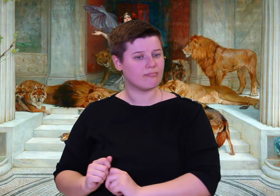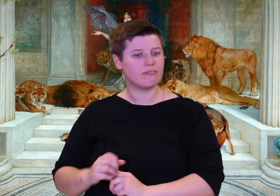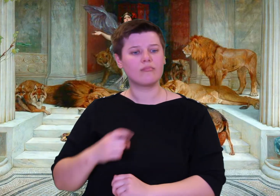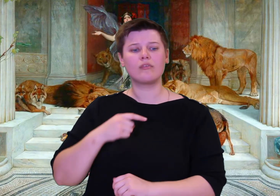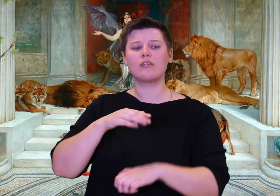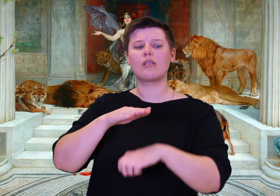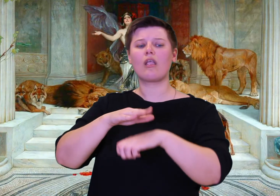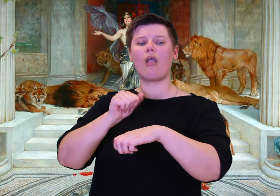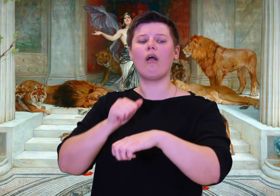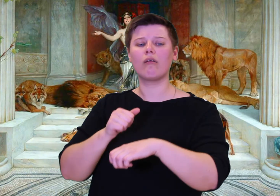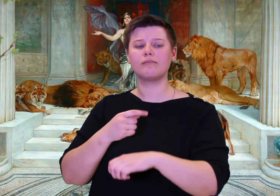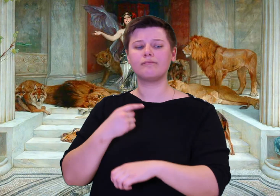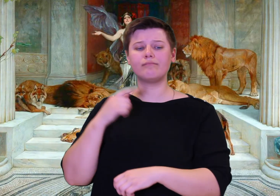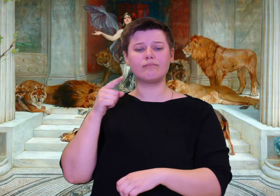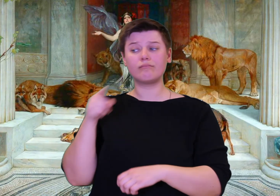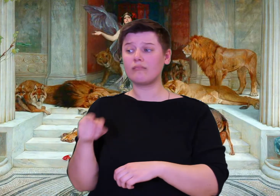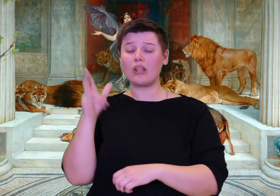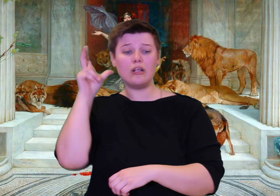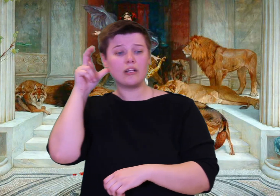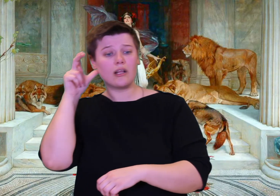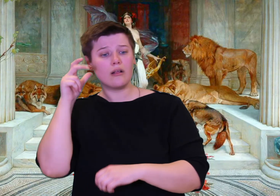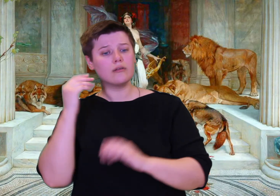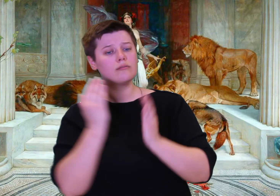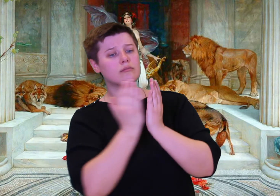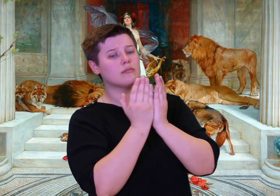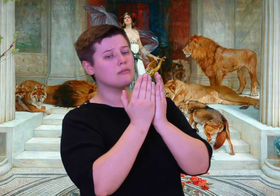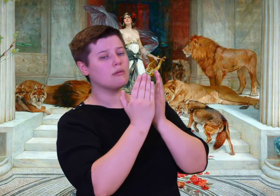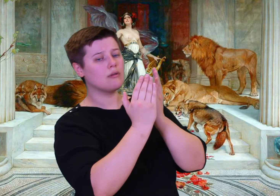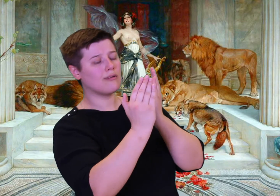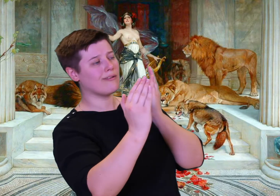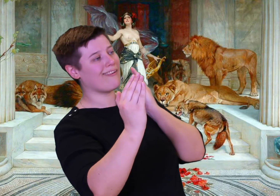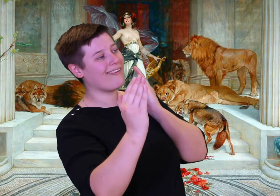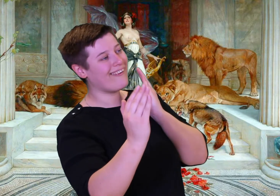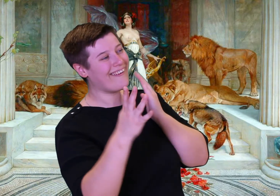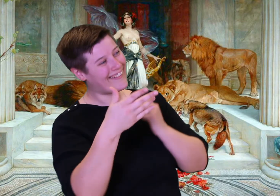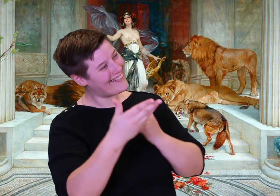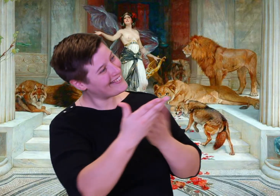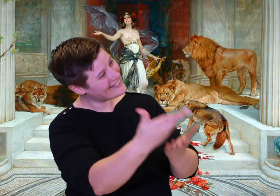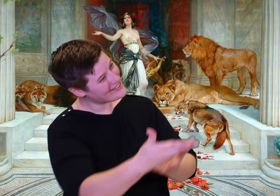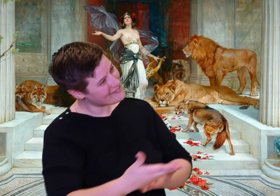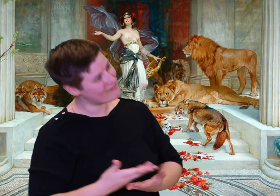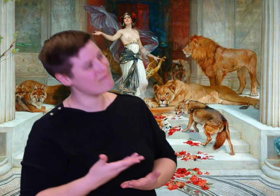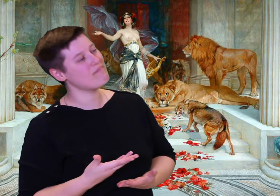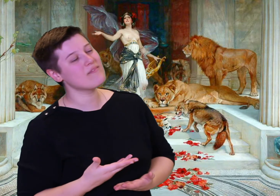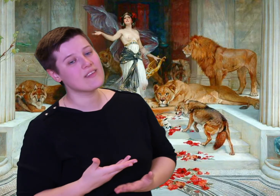It is hard for mortal men to dig it up, but gods are able to do everything.